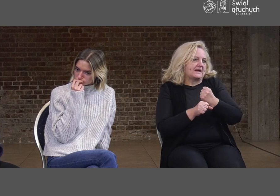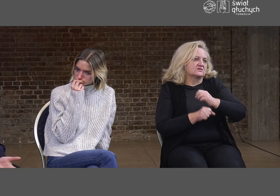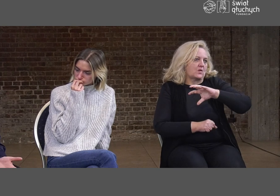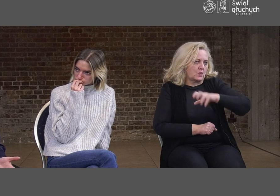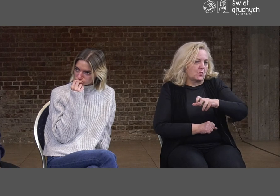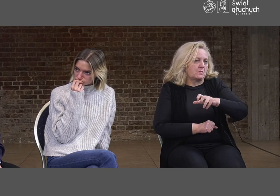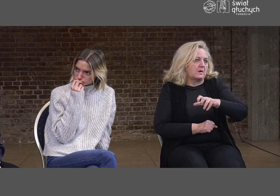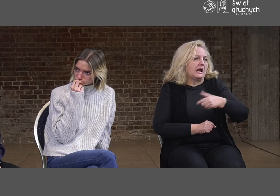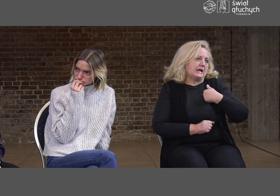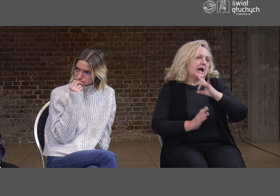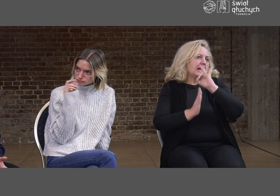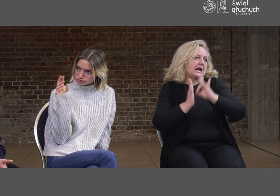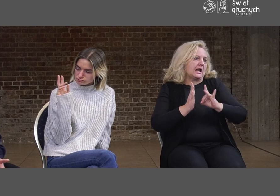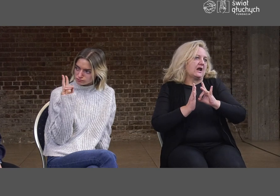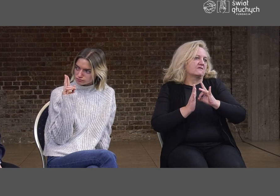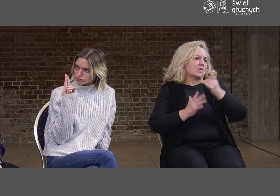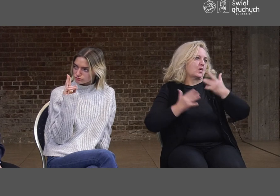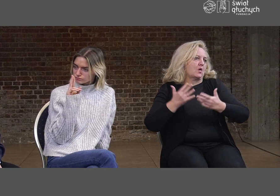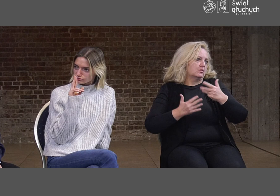being a computer graphic designer. That is, to use my competences.